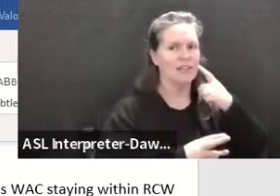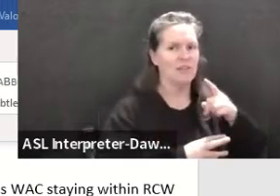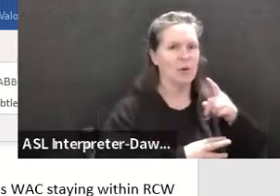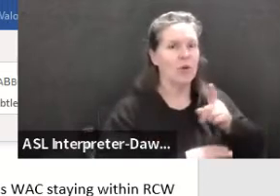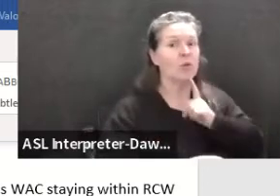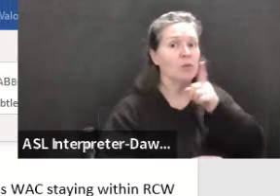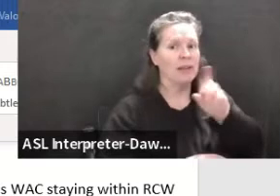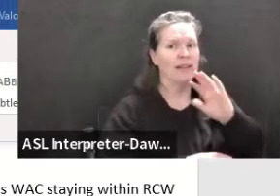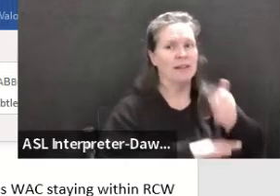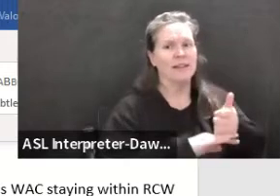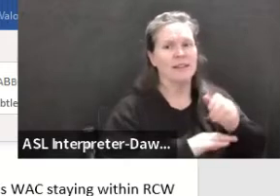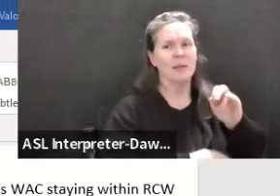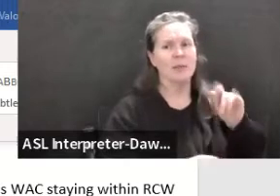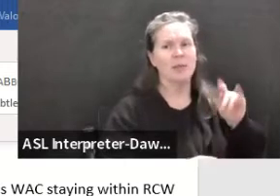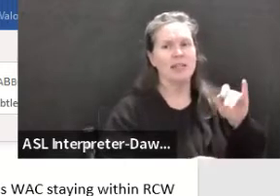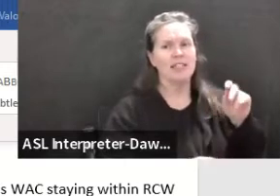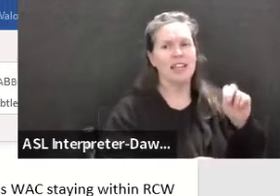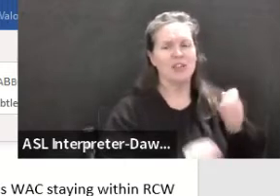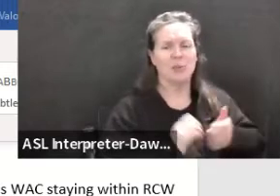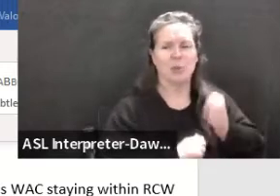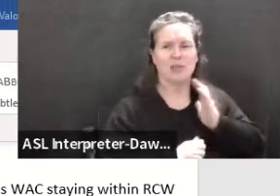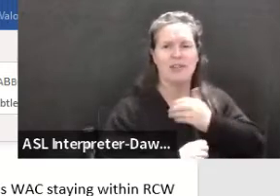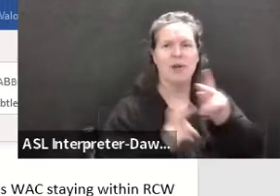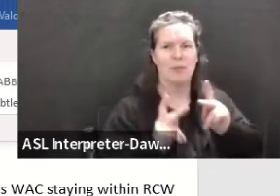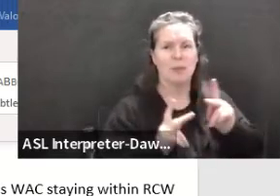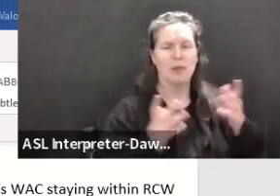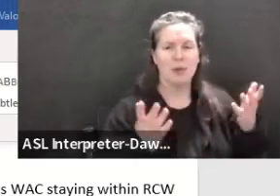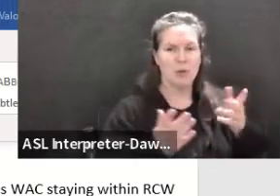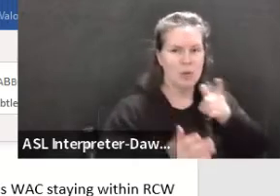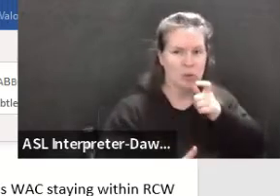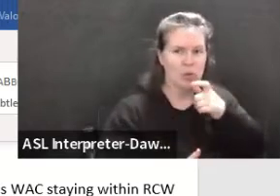cause the vast majority of our people are volunteers. So thank you.